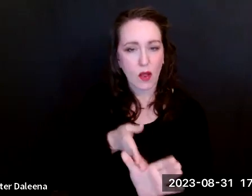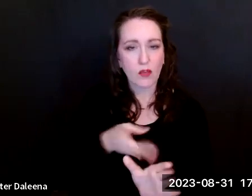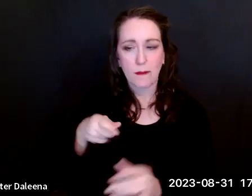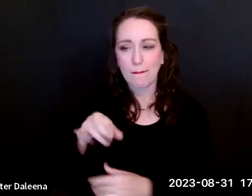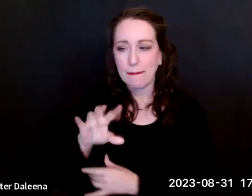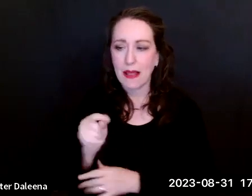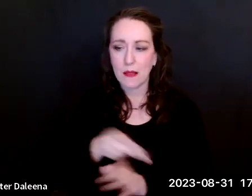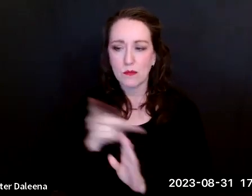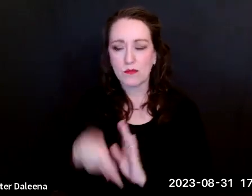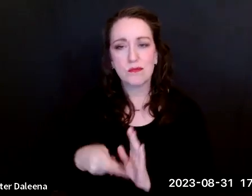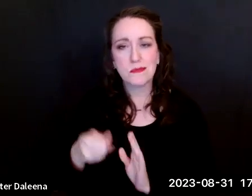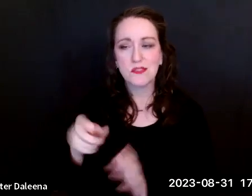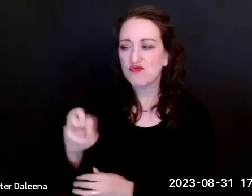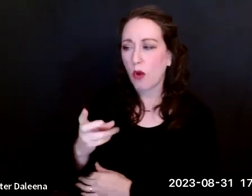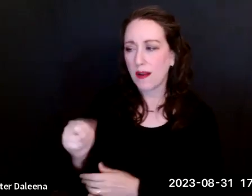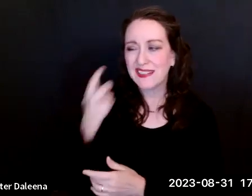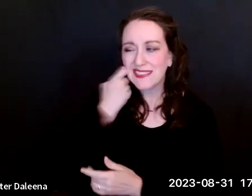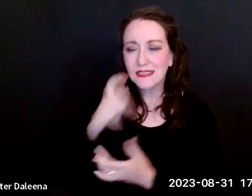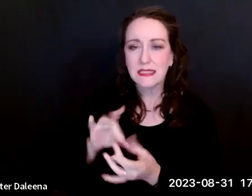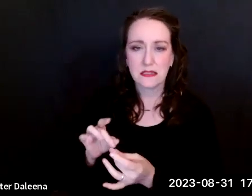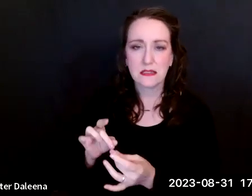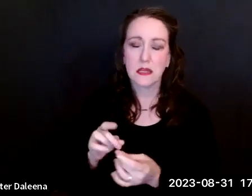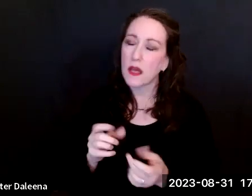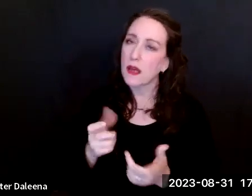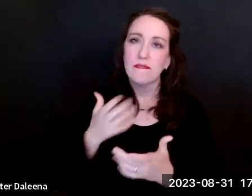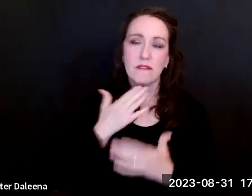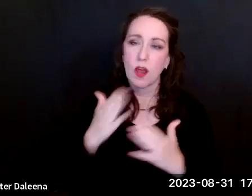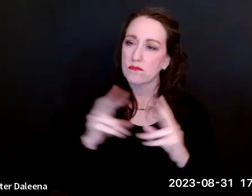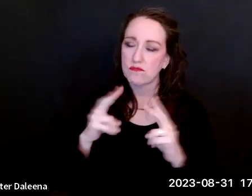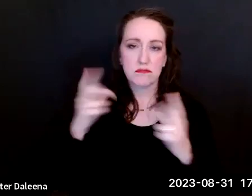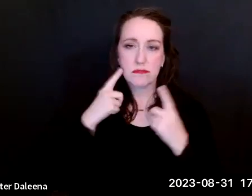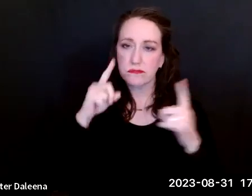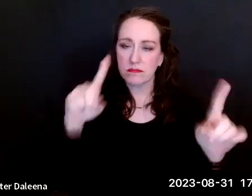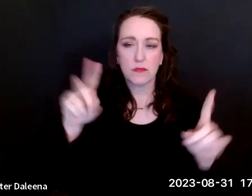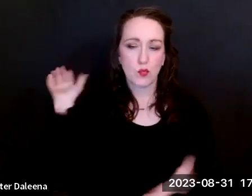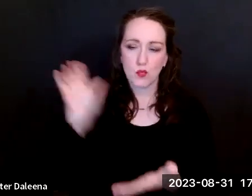moment ago this has been highly successful for psychology in reducing the time and application